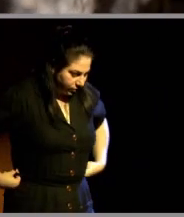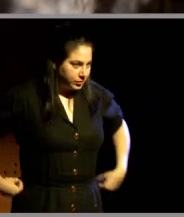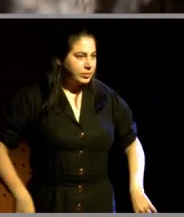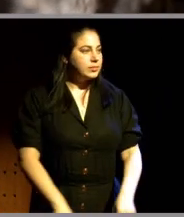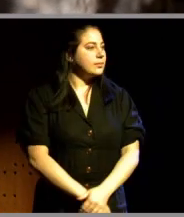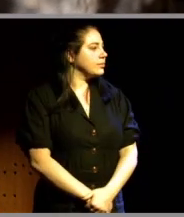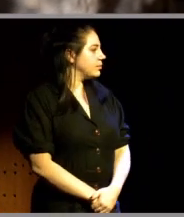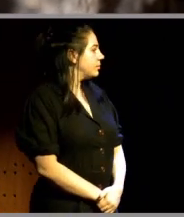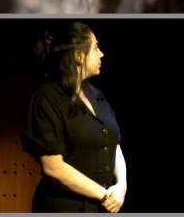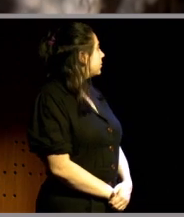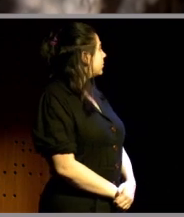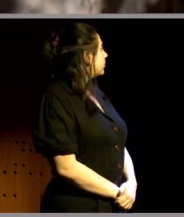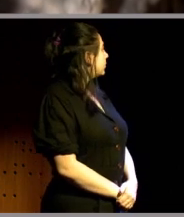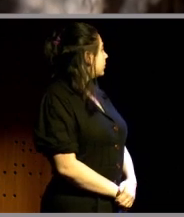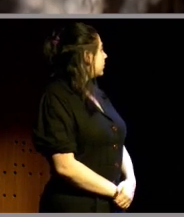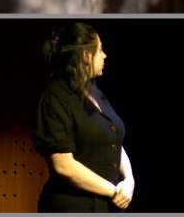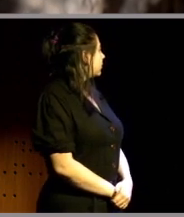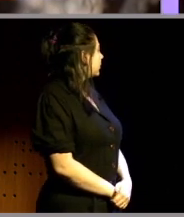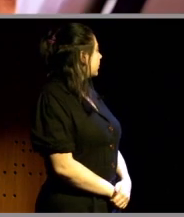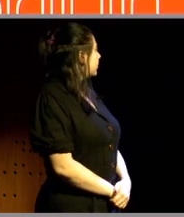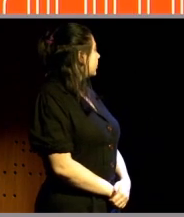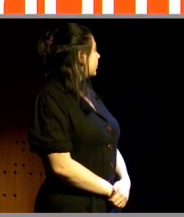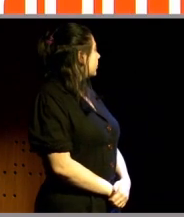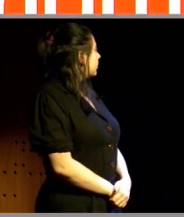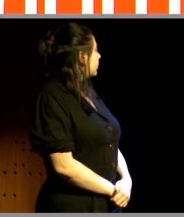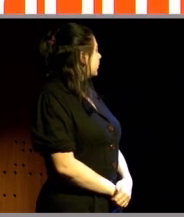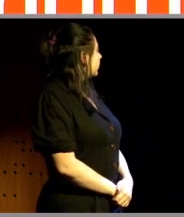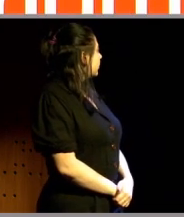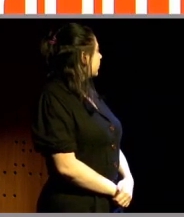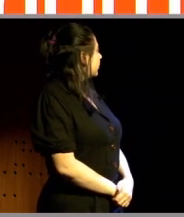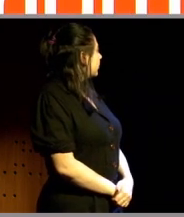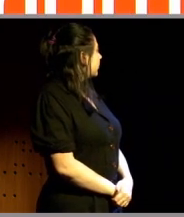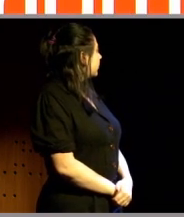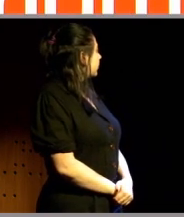composer in contemporary classical and jazz music. A graduate of the Sydney University.